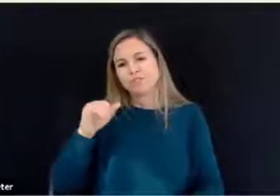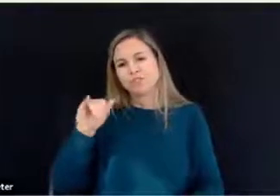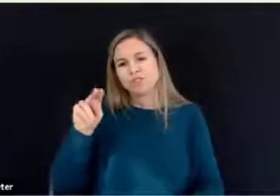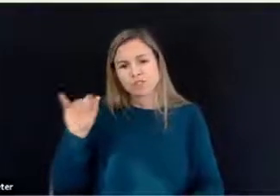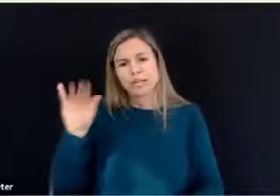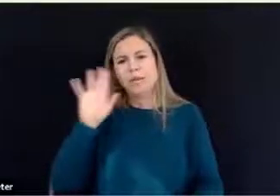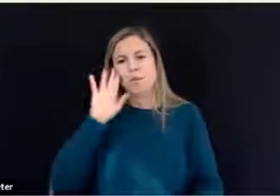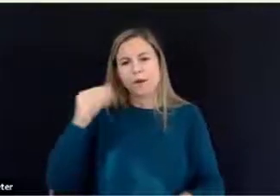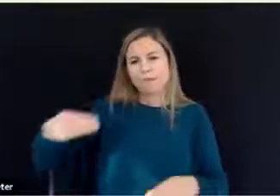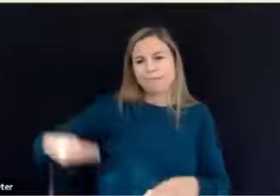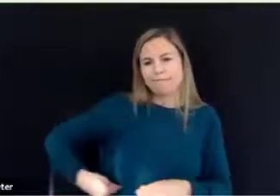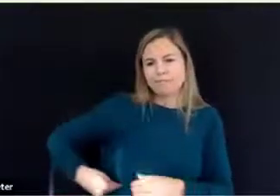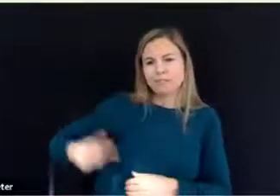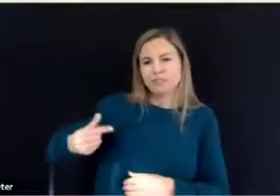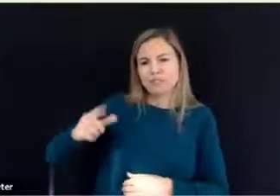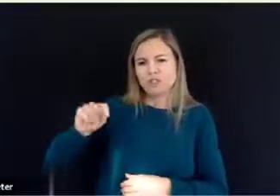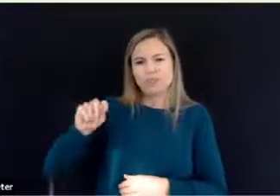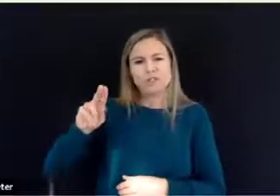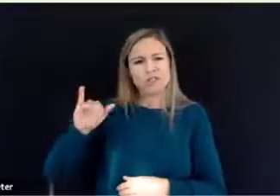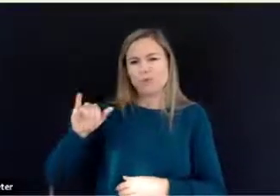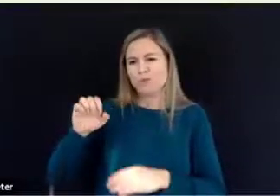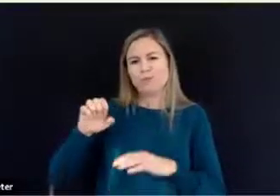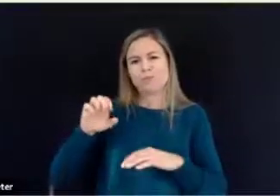My mother really worked with Ginny